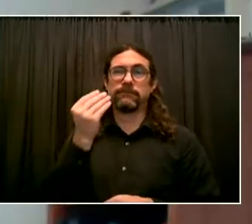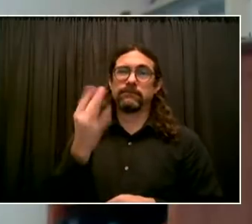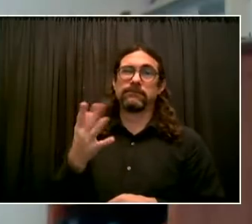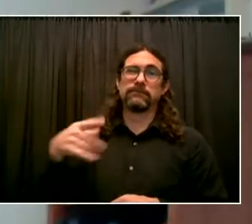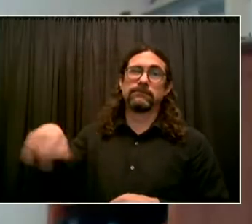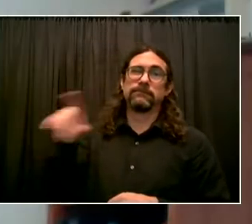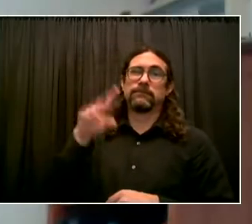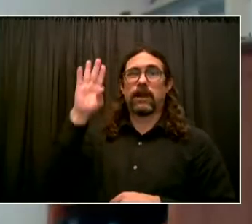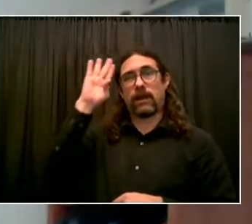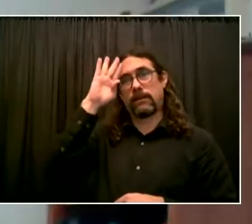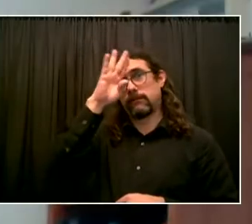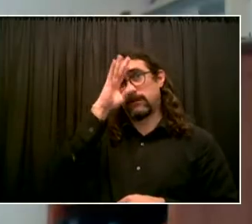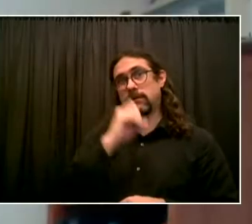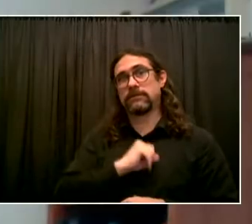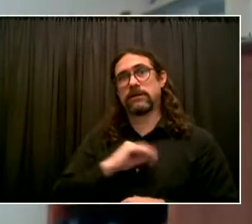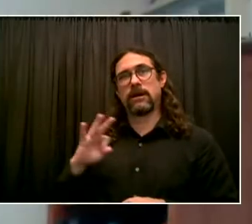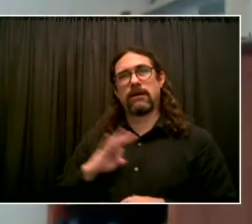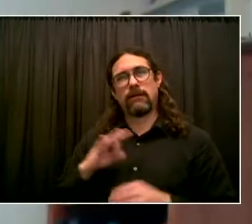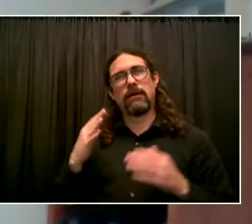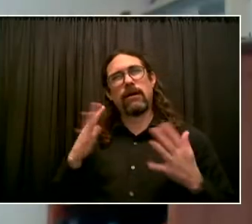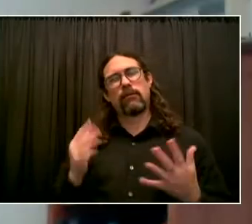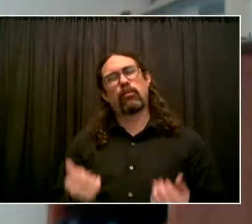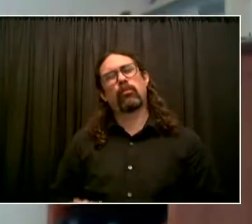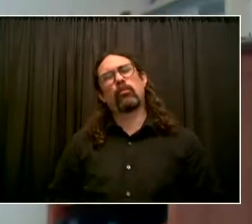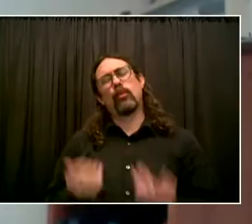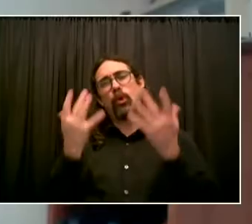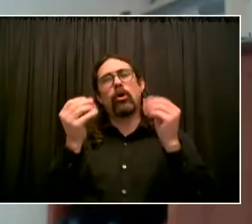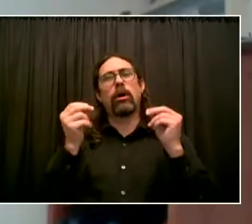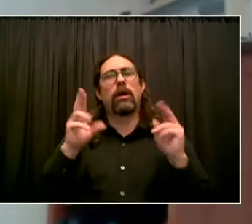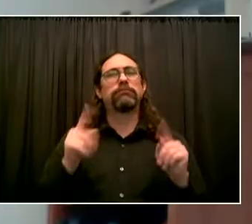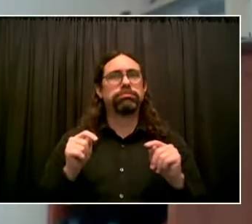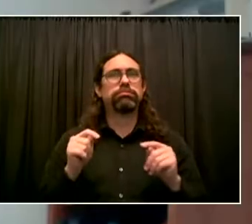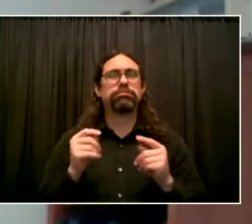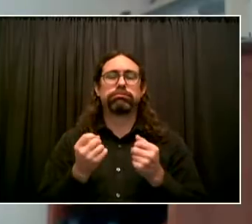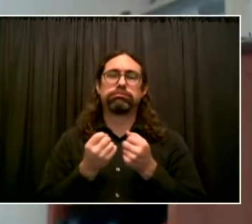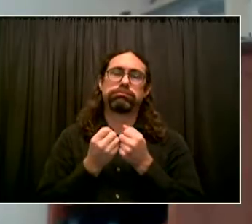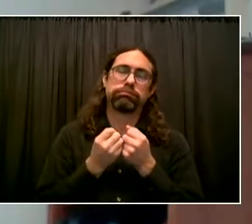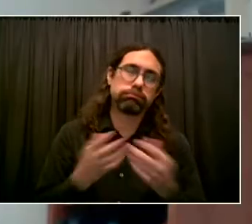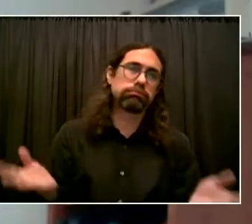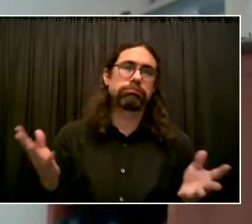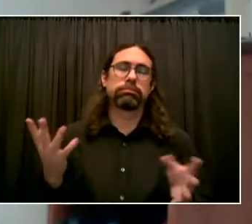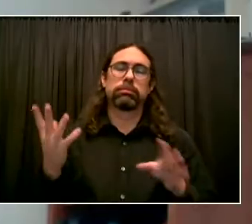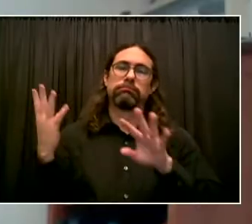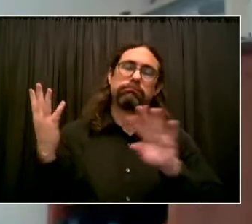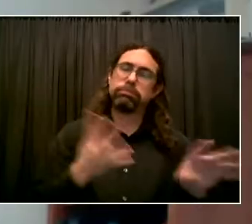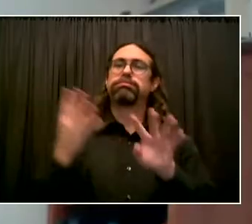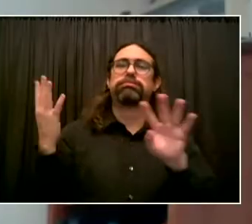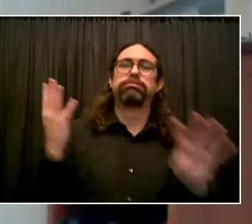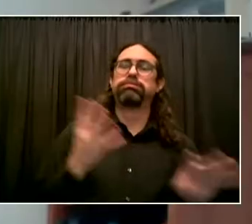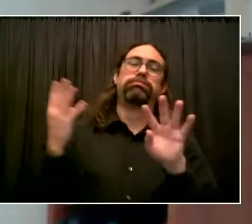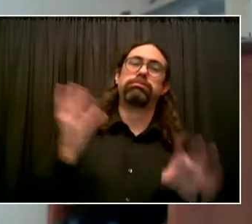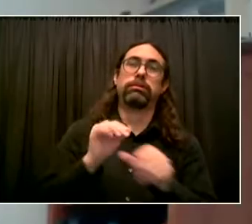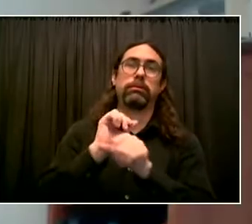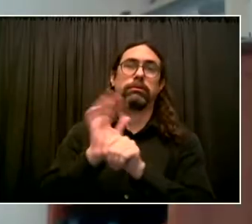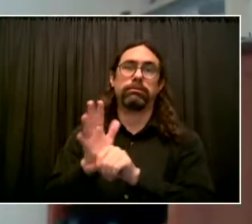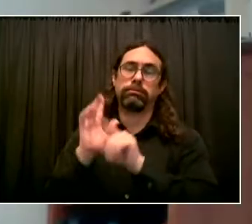LEADS TO INCREASE IN HOSPITALIZATION AND BURNOUT AM HONGOSPITAL STAFF WERE FRUSTRATED FOR CARING FOR PEOPLE WHO COULD'VE BEEN VACCINATED, FRUSTRATED BY THFAE CT THAT